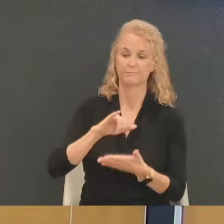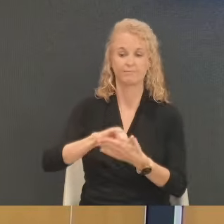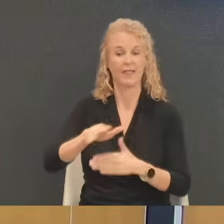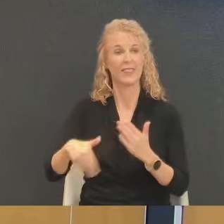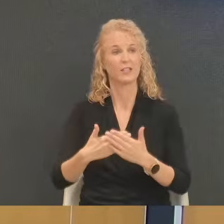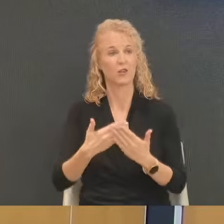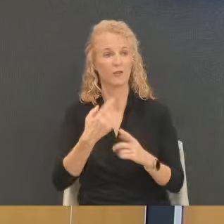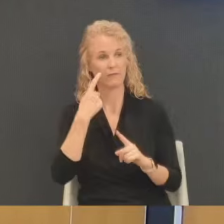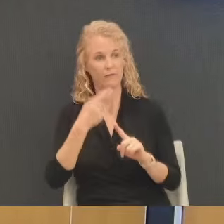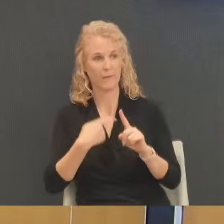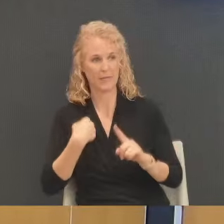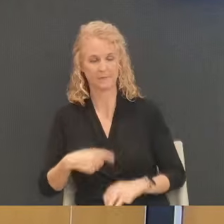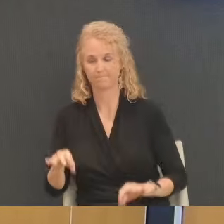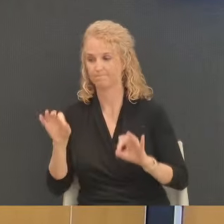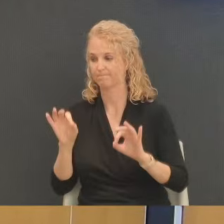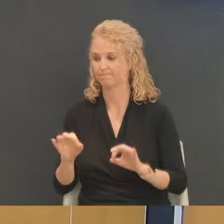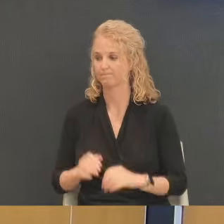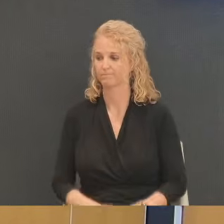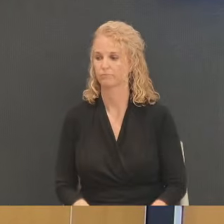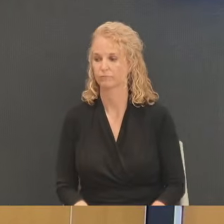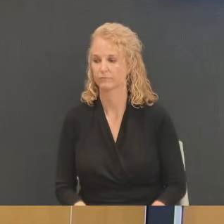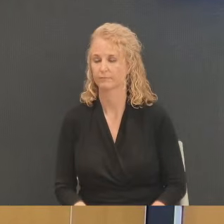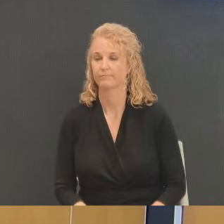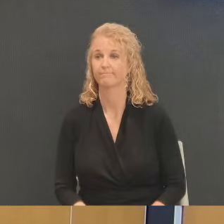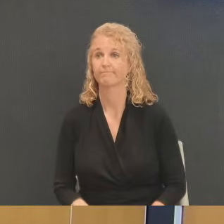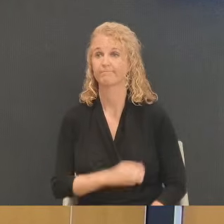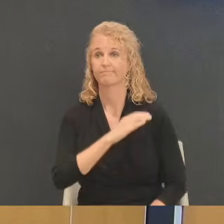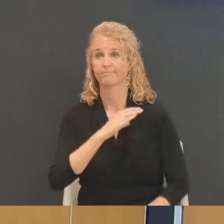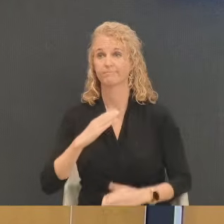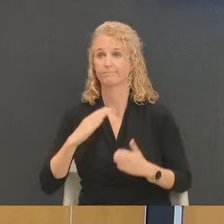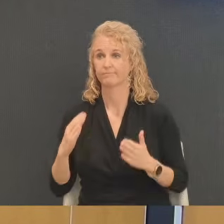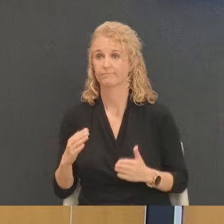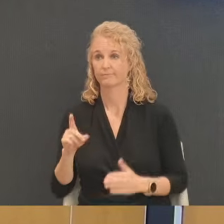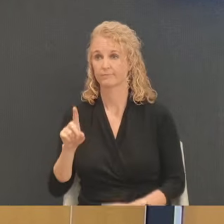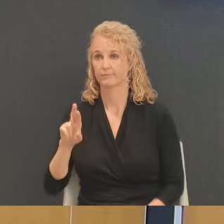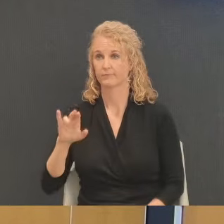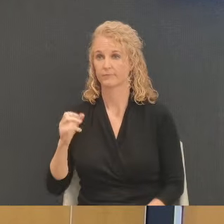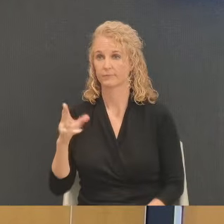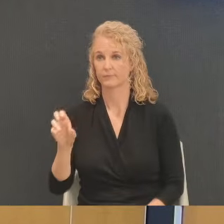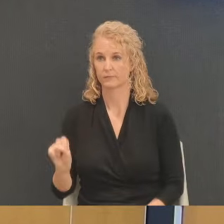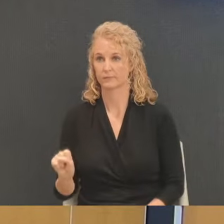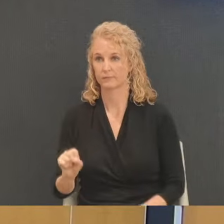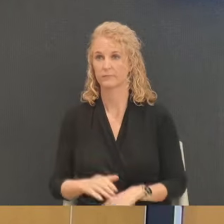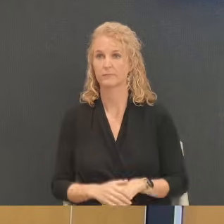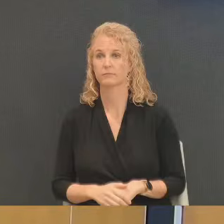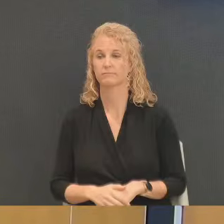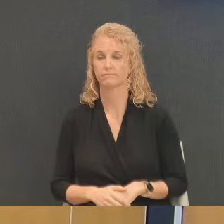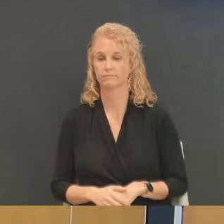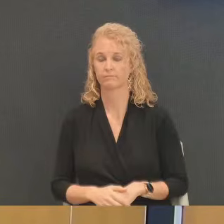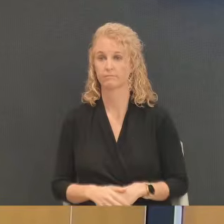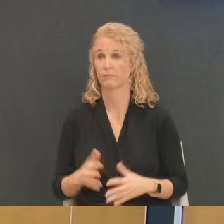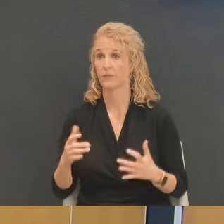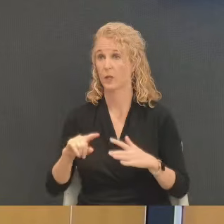Thank you. Thank you, Commissioner Driehaus. Thank you. Um, I wanted to ask a question or